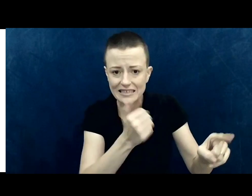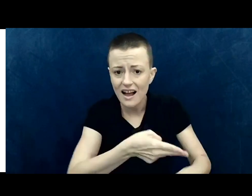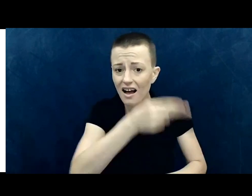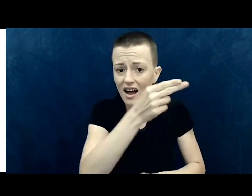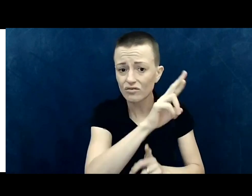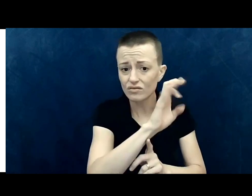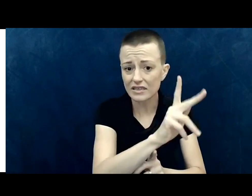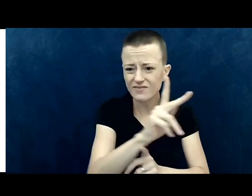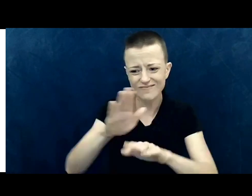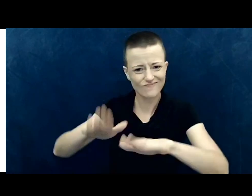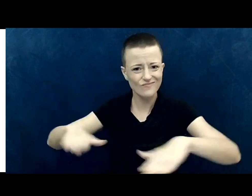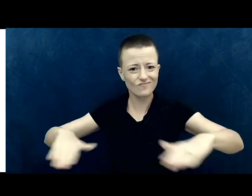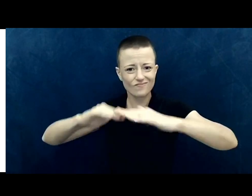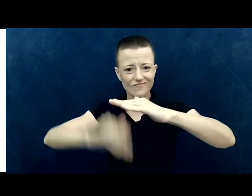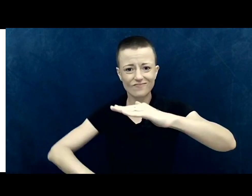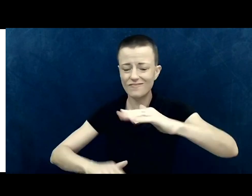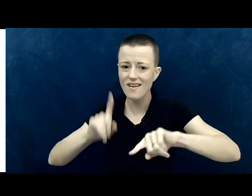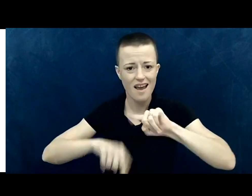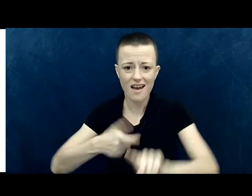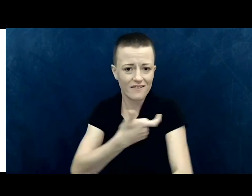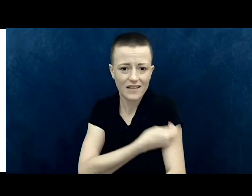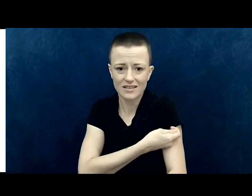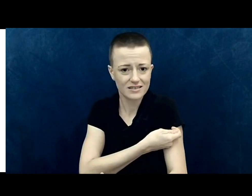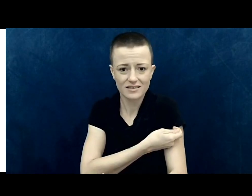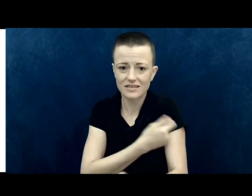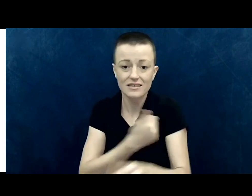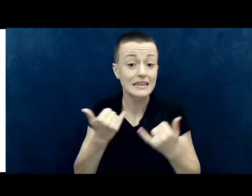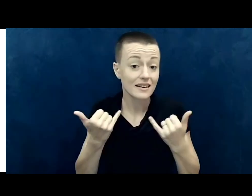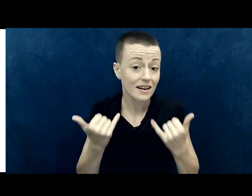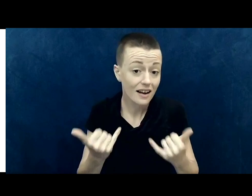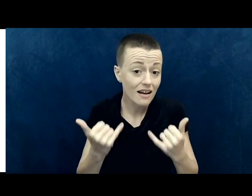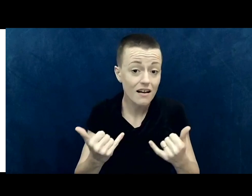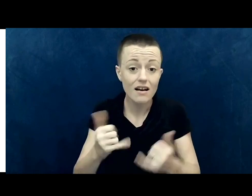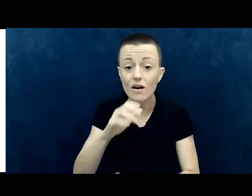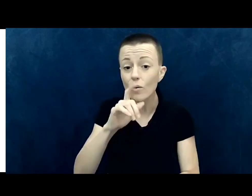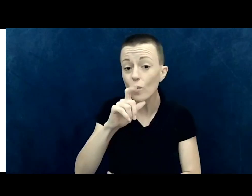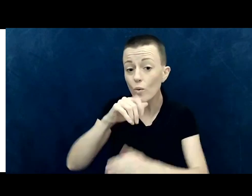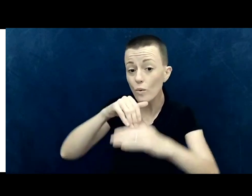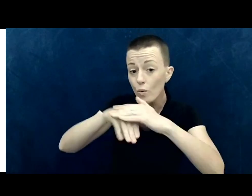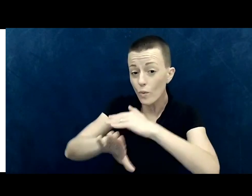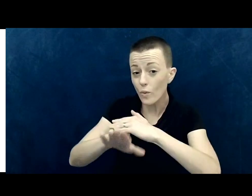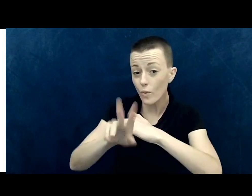who cannot currently be vaccinated. Currently, only those born in 2009